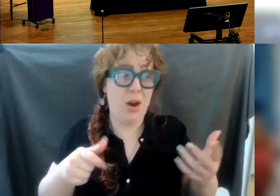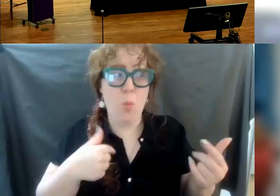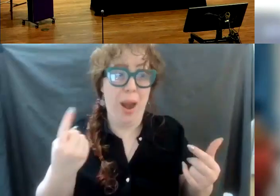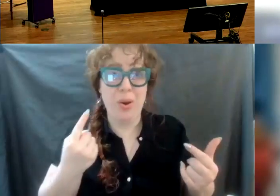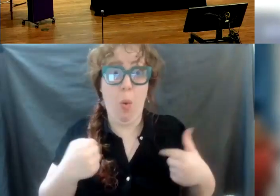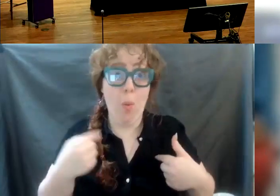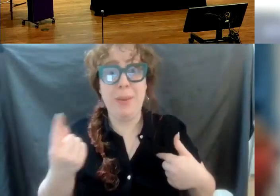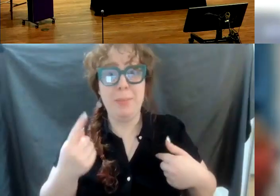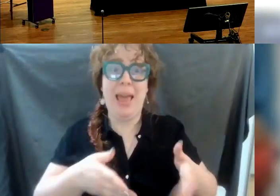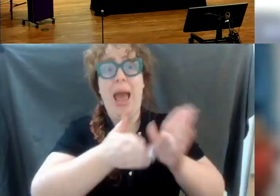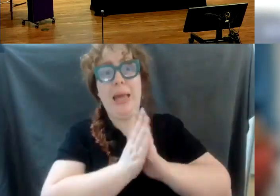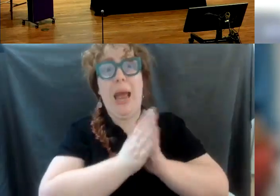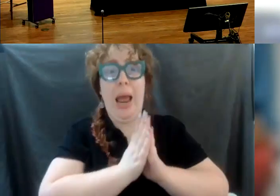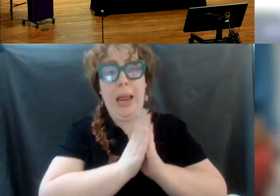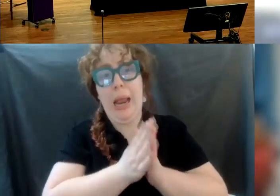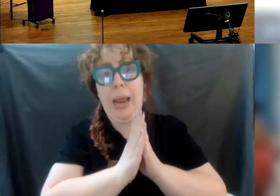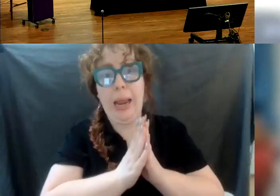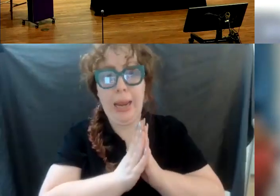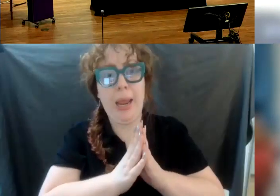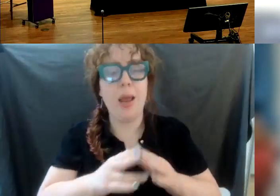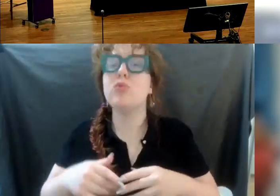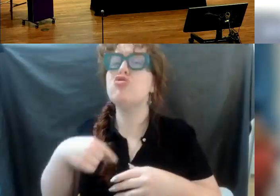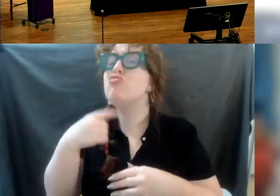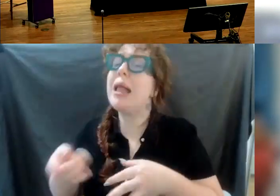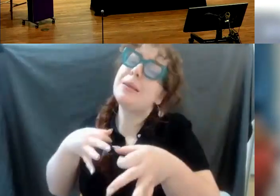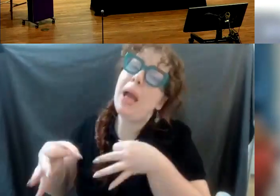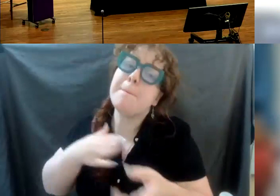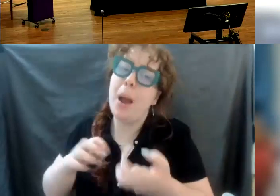instead of asking instead of explain what our problems are, we need to have people